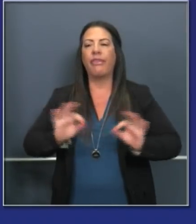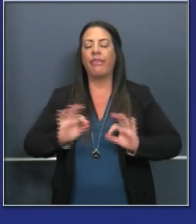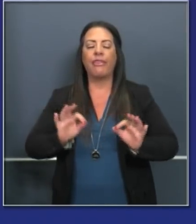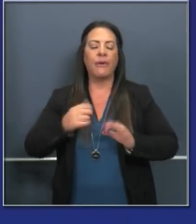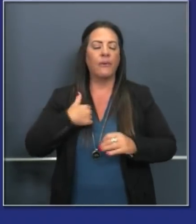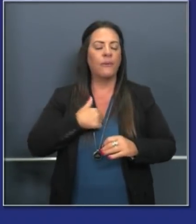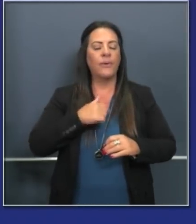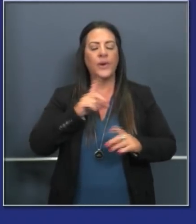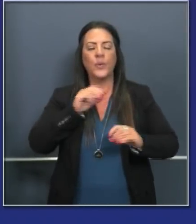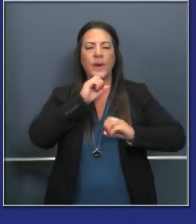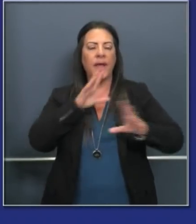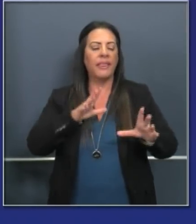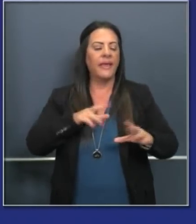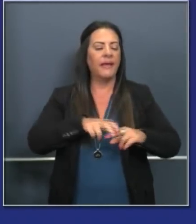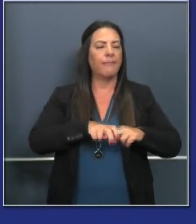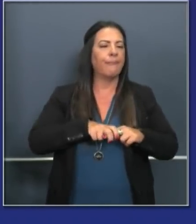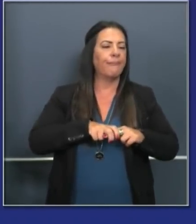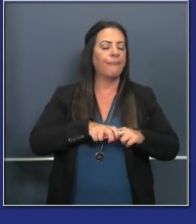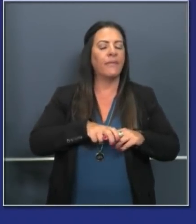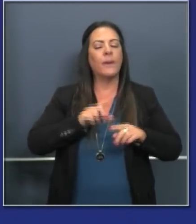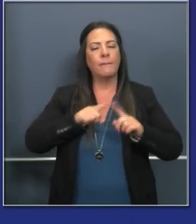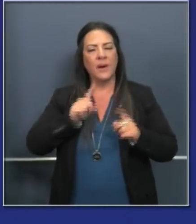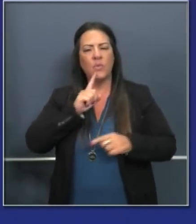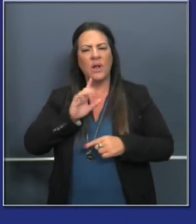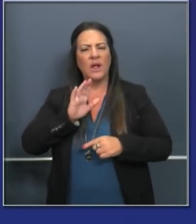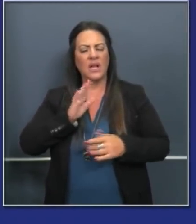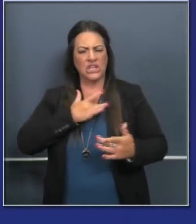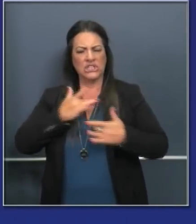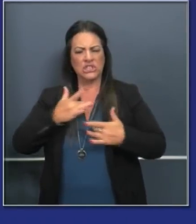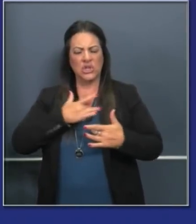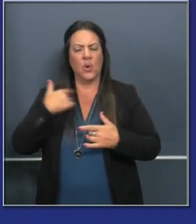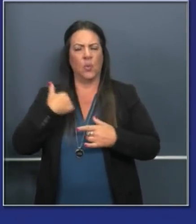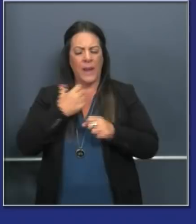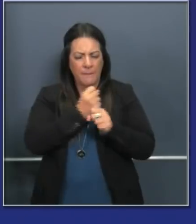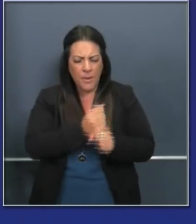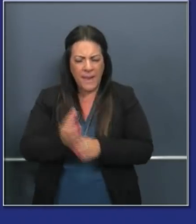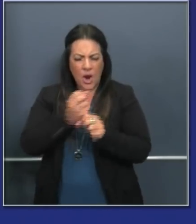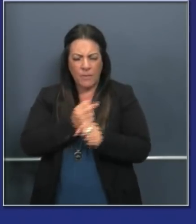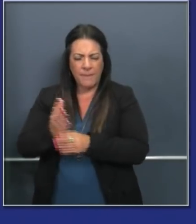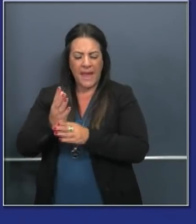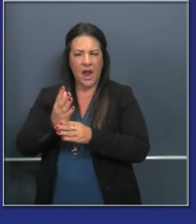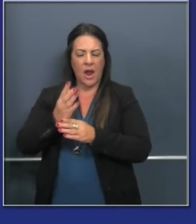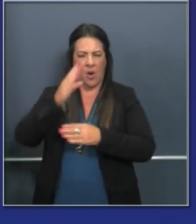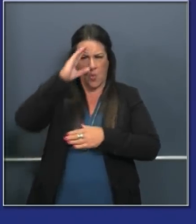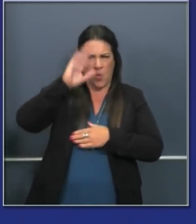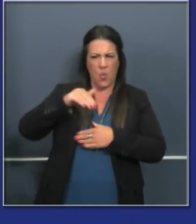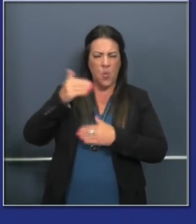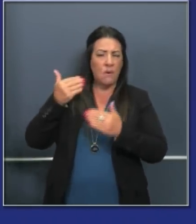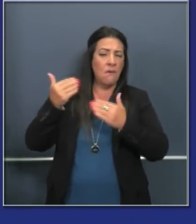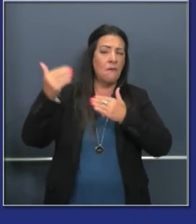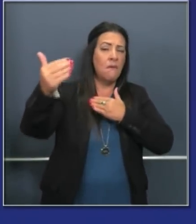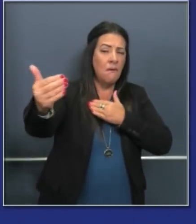ADVANCED OVER THE COURSE OF THE LAST NUMBER OF MONTHS NOT JUST AGAIN TO SIT ON OUR HANDS BUT TO ADDRESS YOUR ANXIETY.